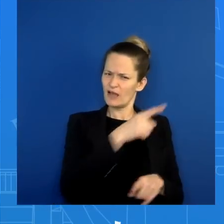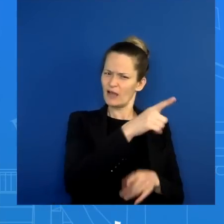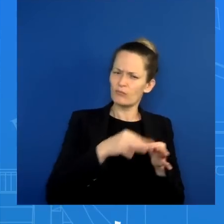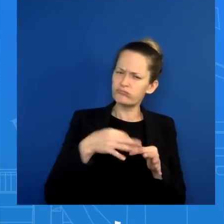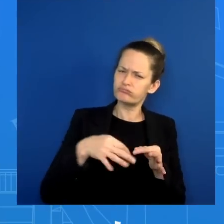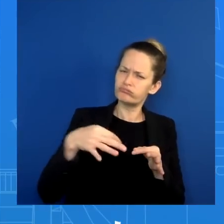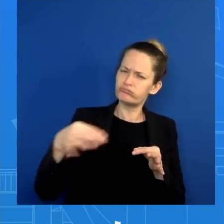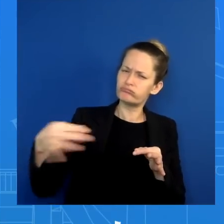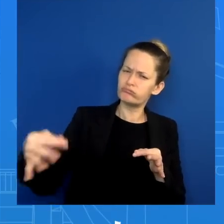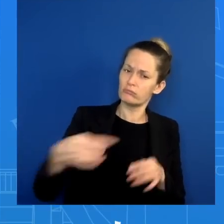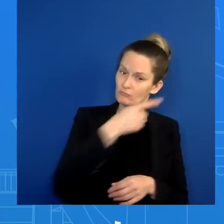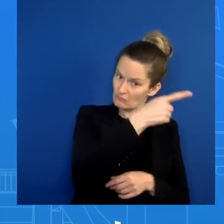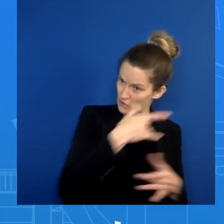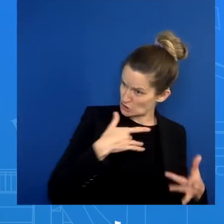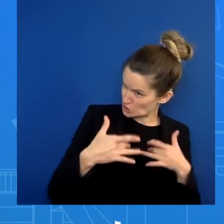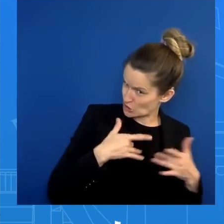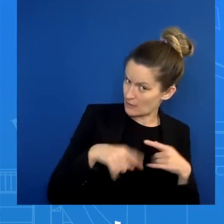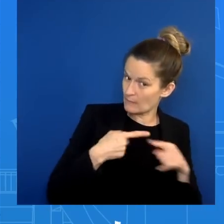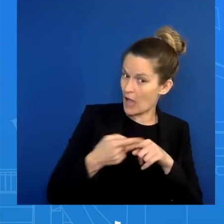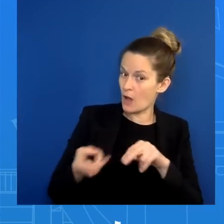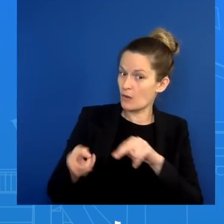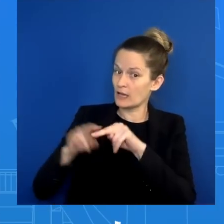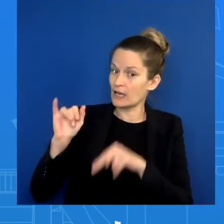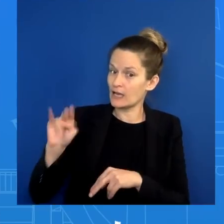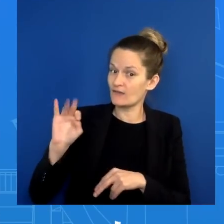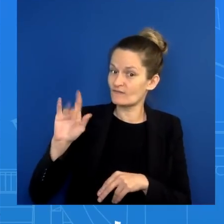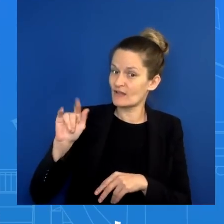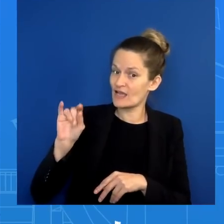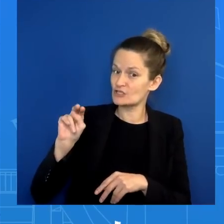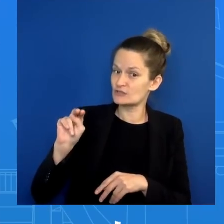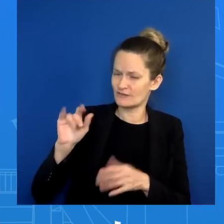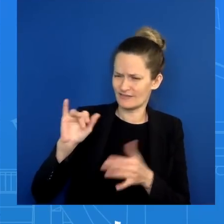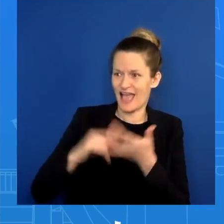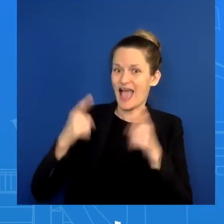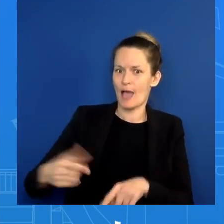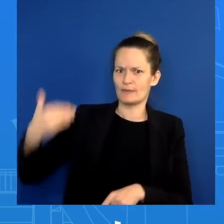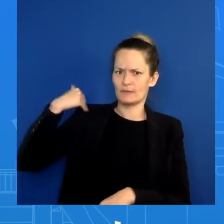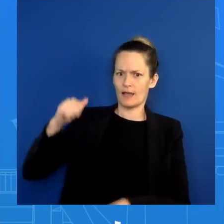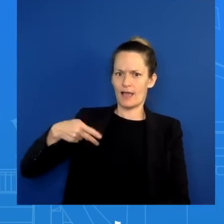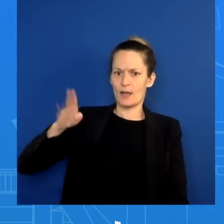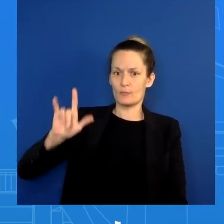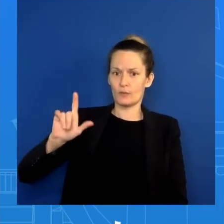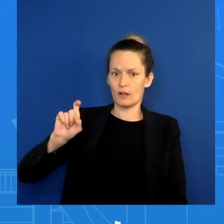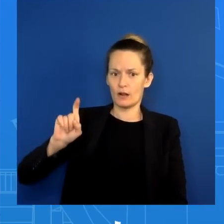Ms. Jean-Pierre: Well, he wanted to do it in a fiscal, fiscally balanced way. And there was that legal review.